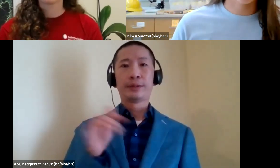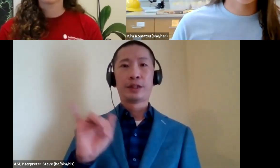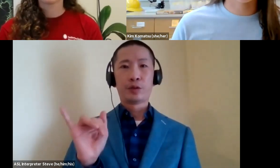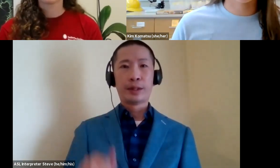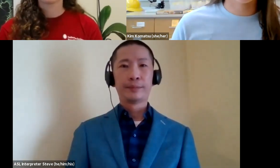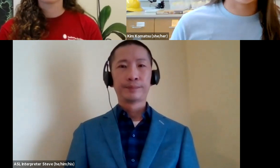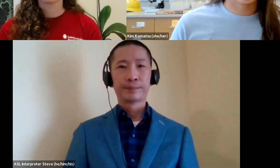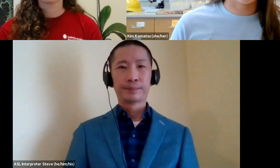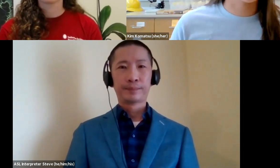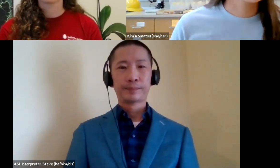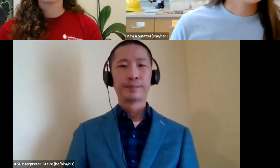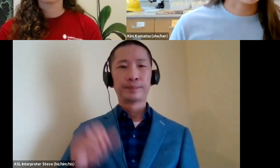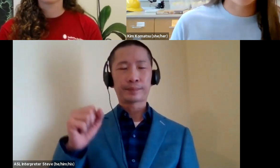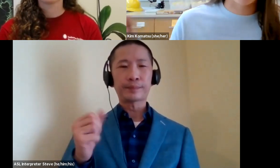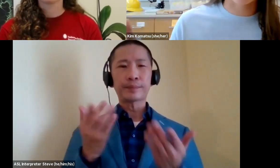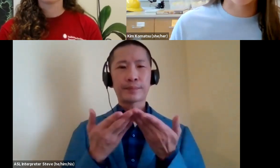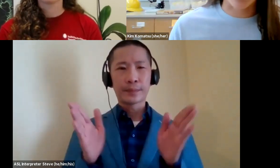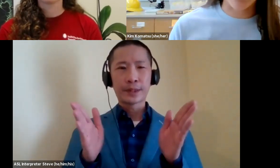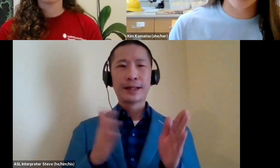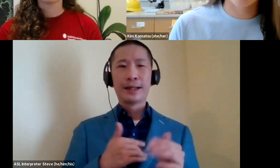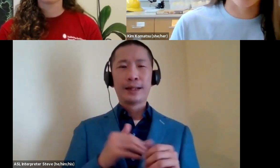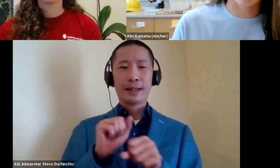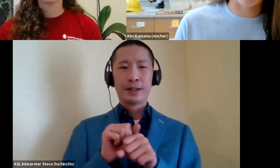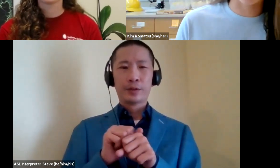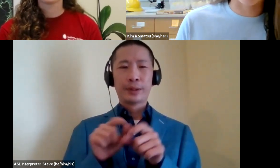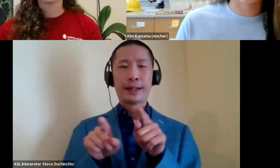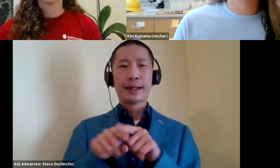Kim Komatsu (she/her): So yeah in general, my career as a scientist, I love my job.